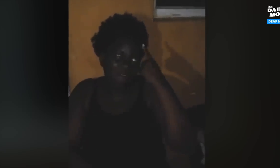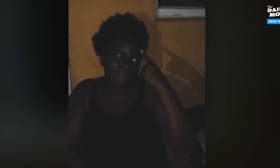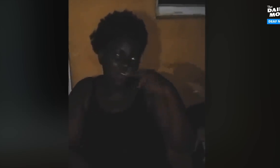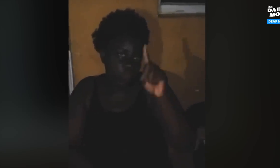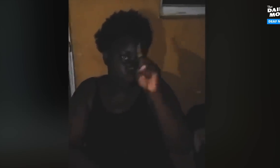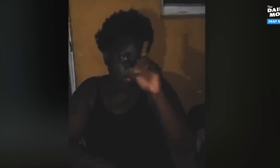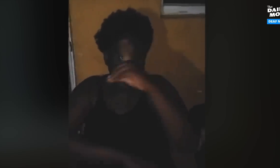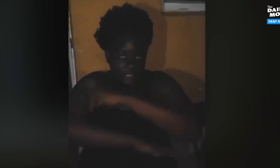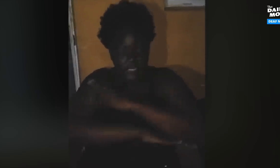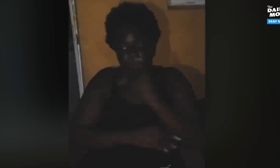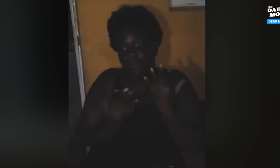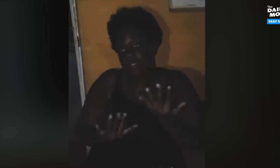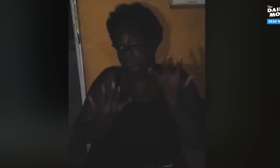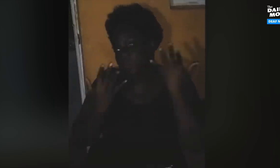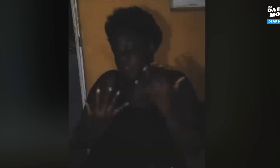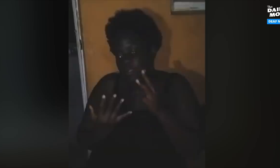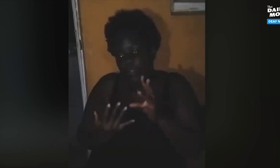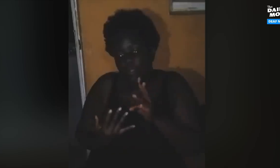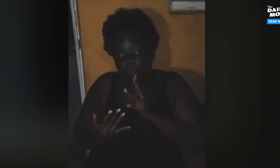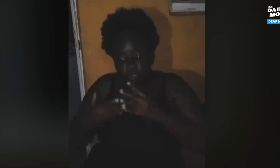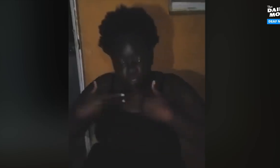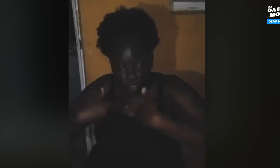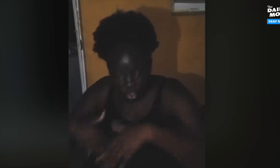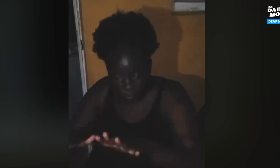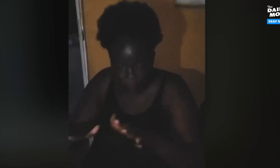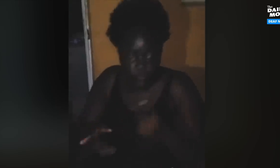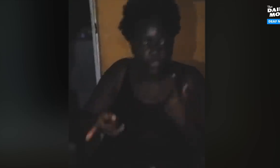We waited for a day there for the flood to recede.